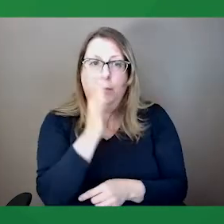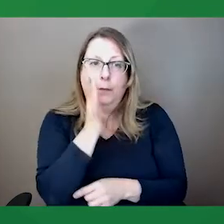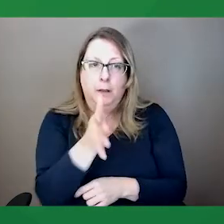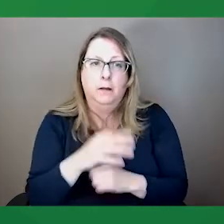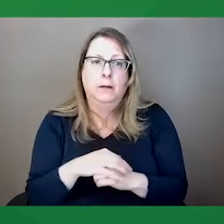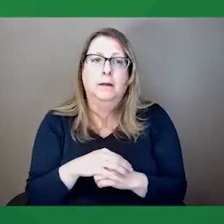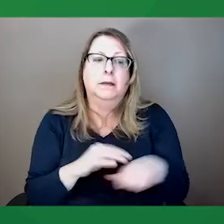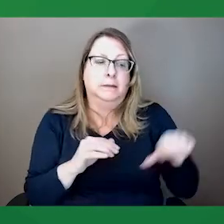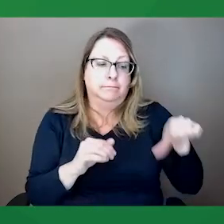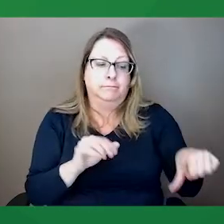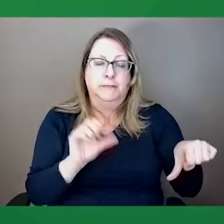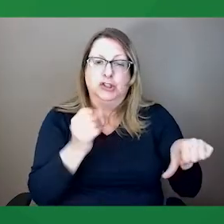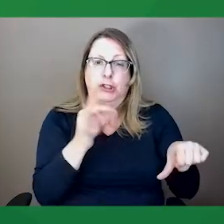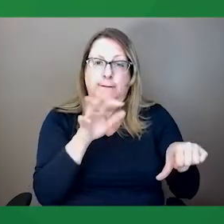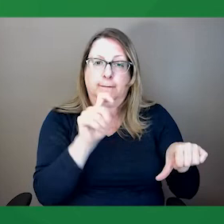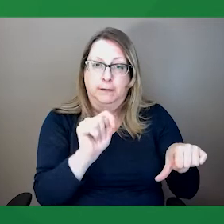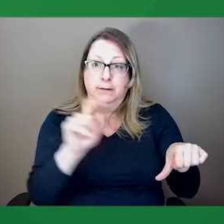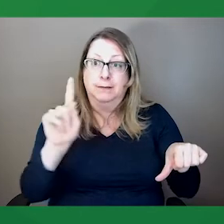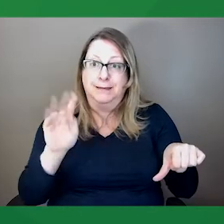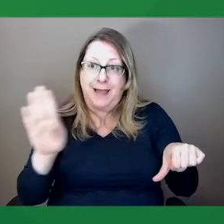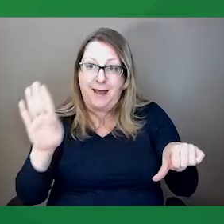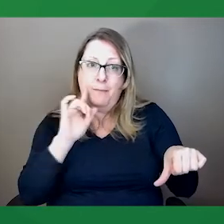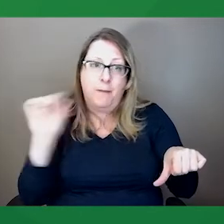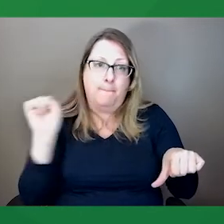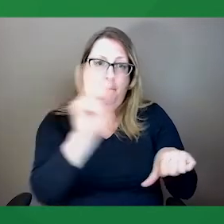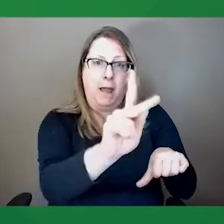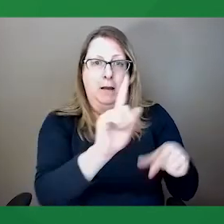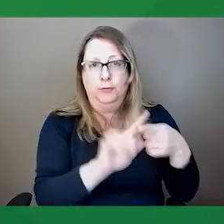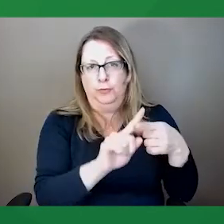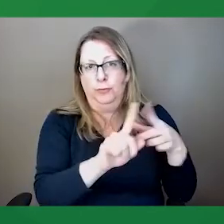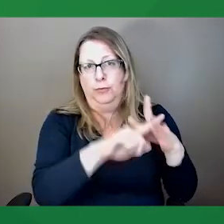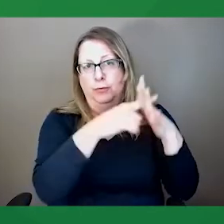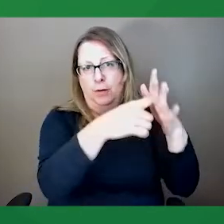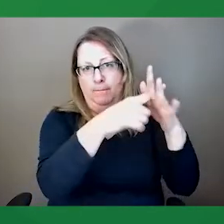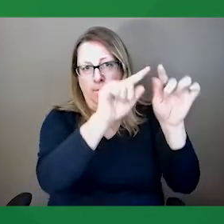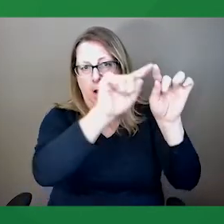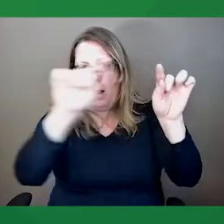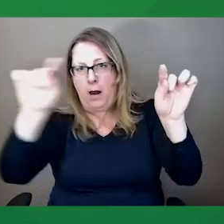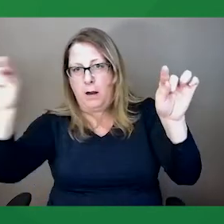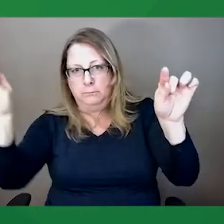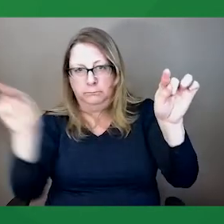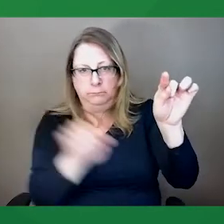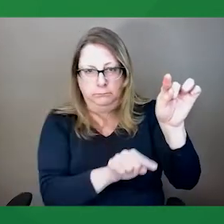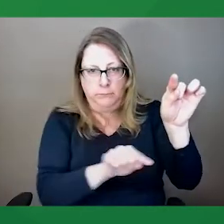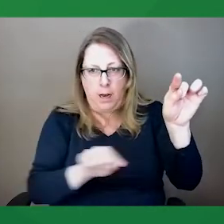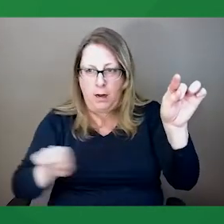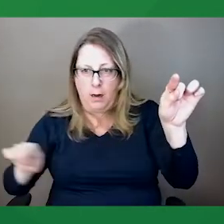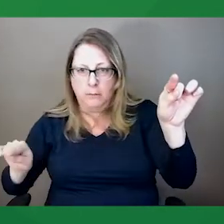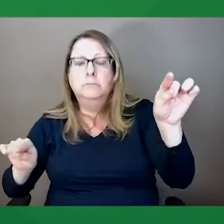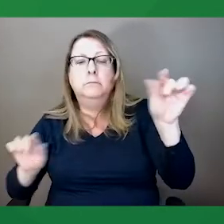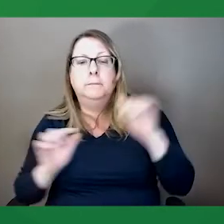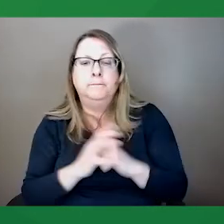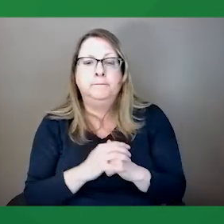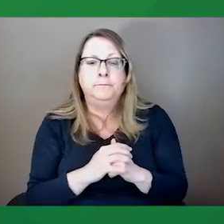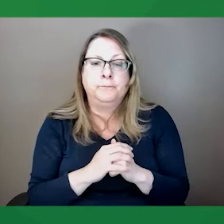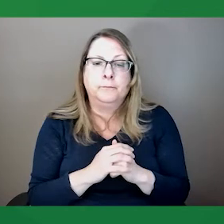When you navigate through it, most likely what will happen is you will land in the logo, move through the navigation, go to the search